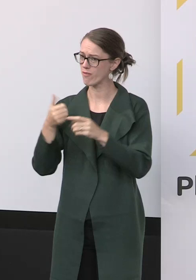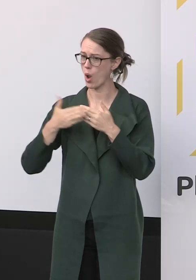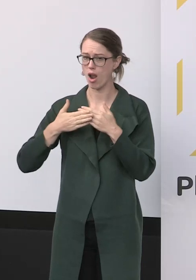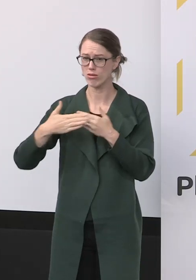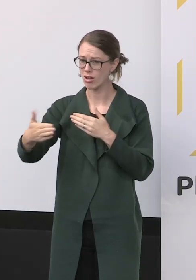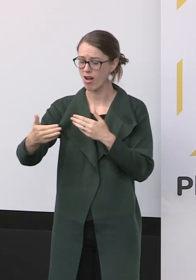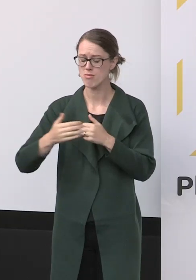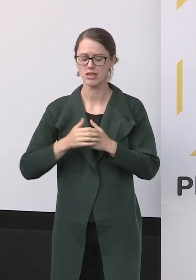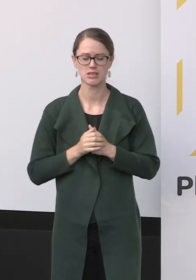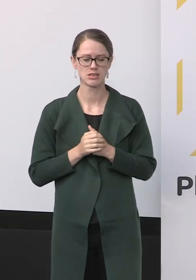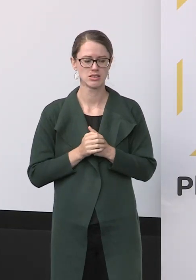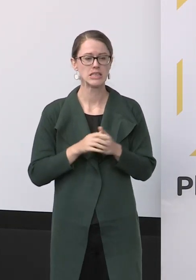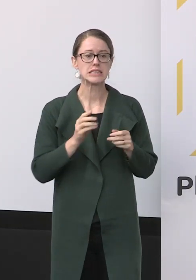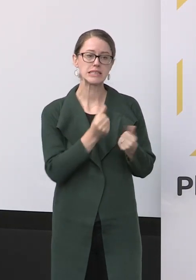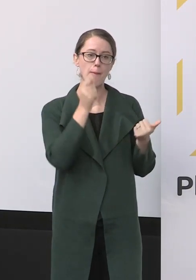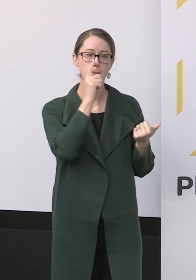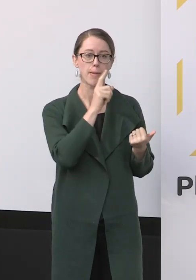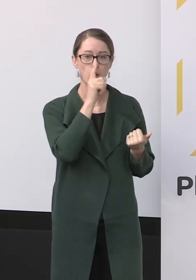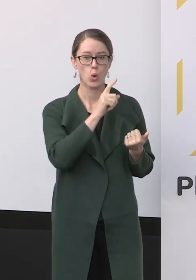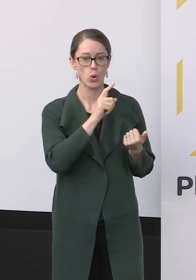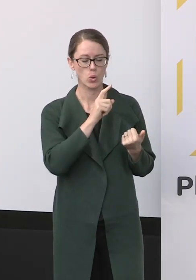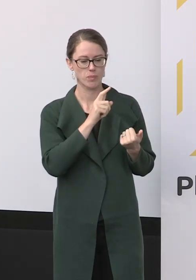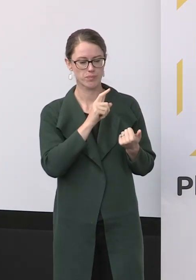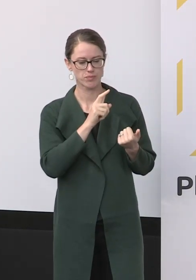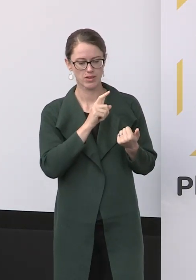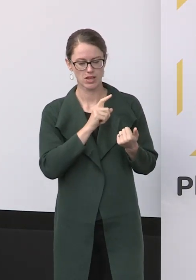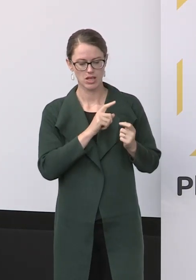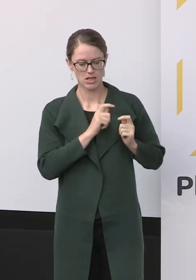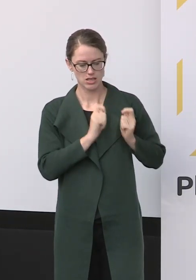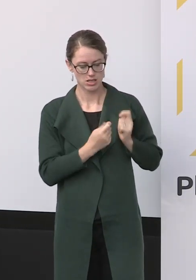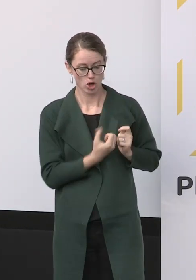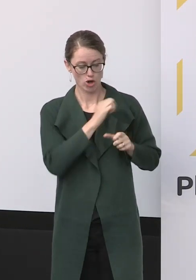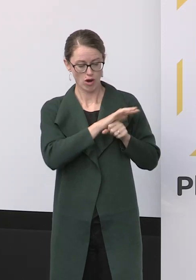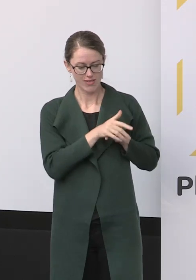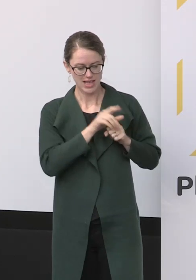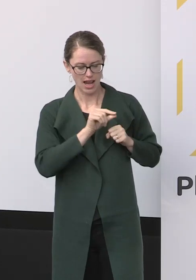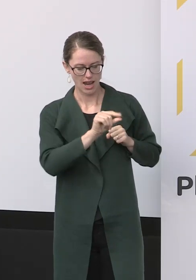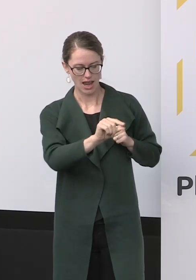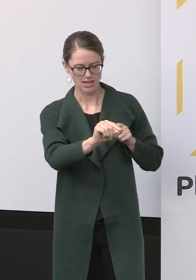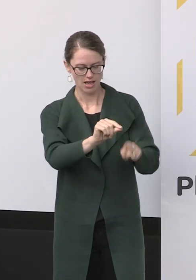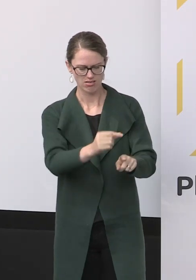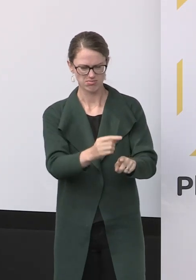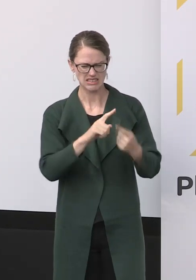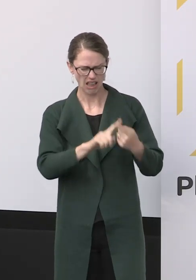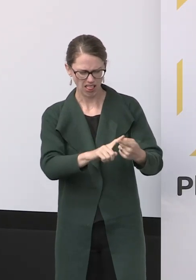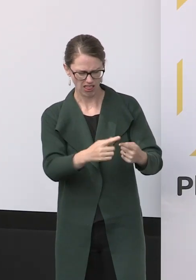the impact of this disease can be there. We have also seen that some people are testing